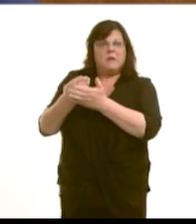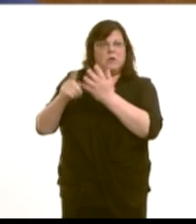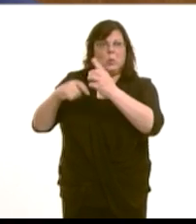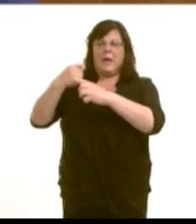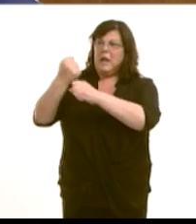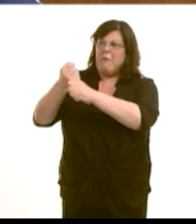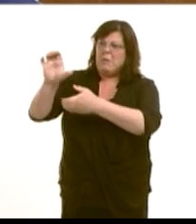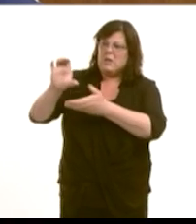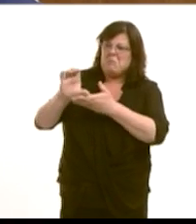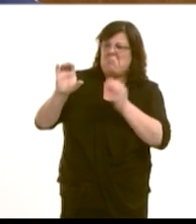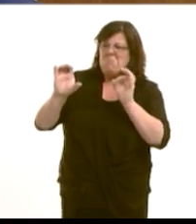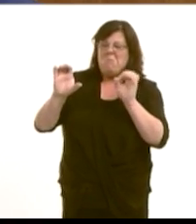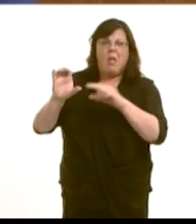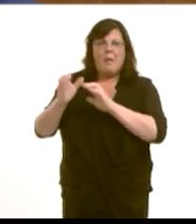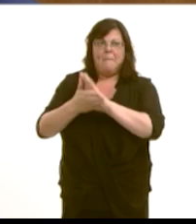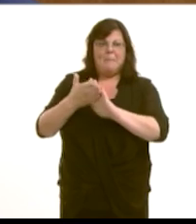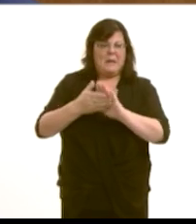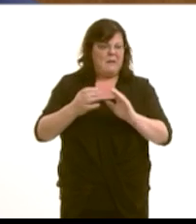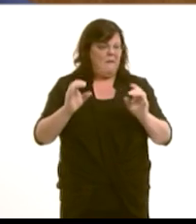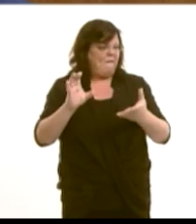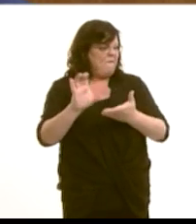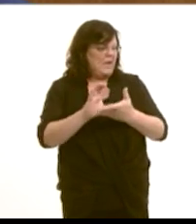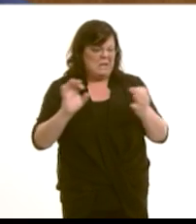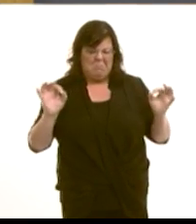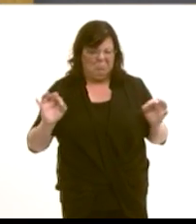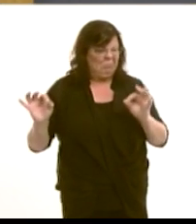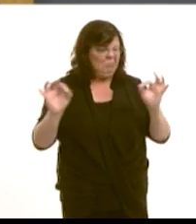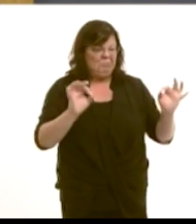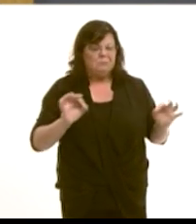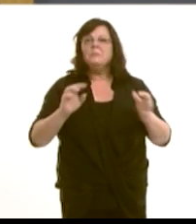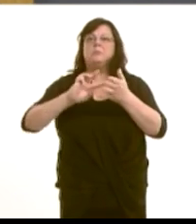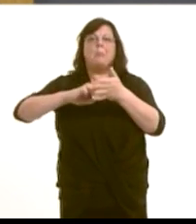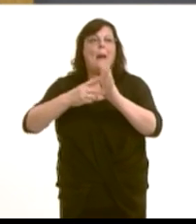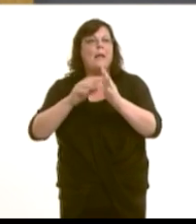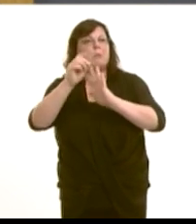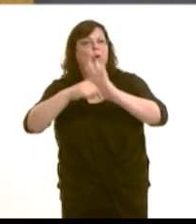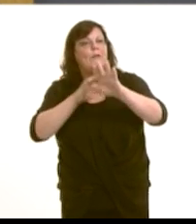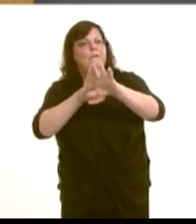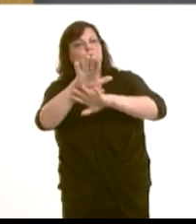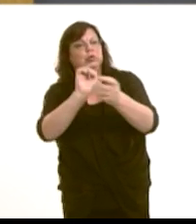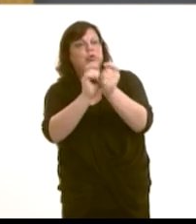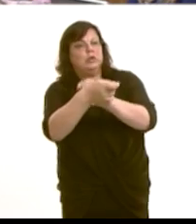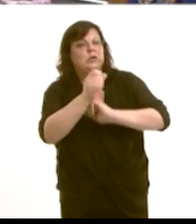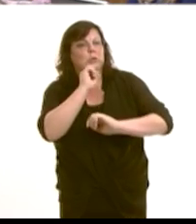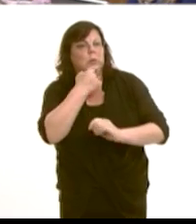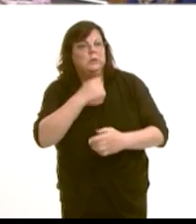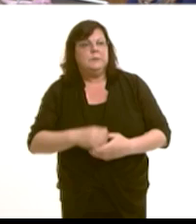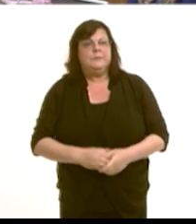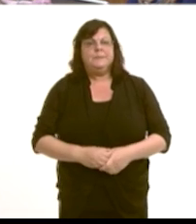leaves a hole in funding and we will have to revise the plans that we currently have.